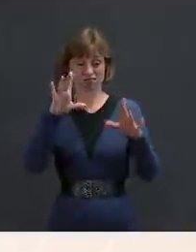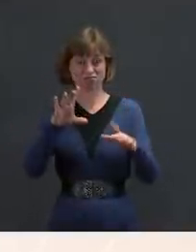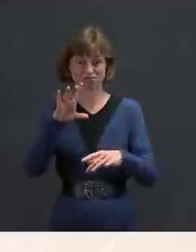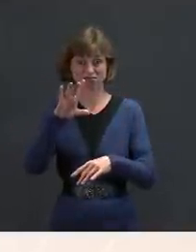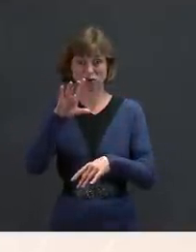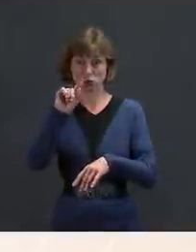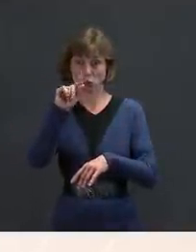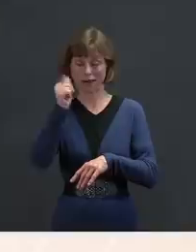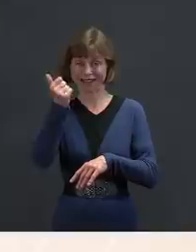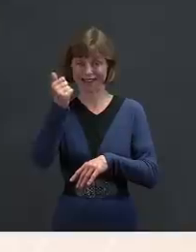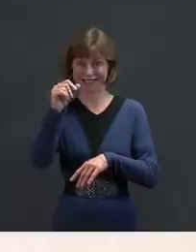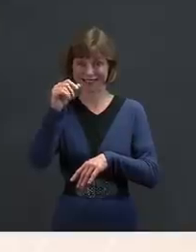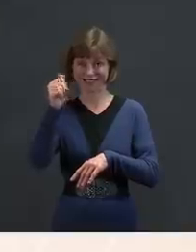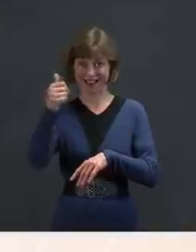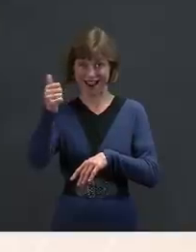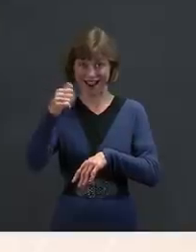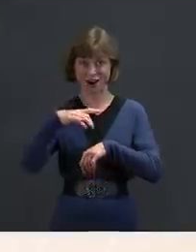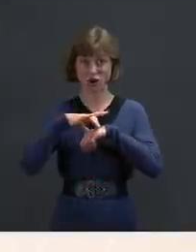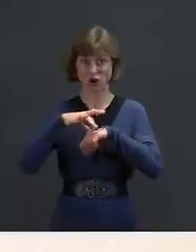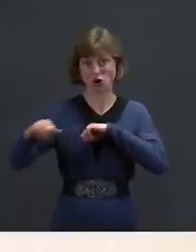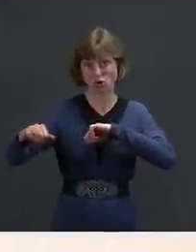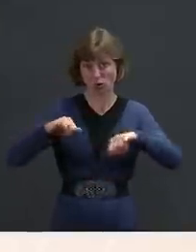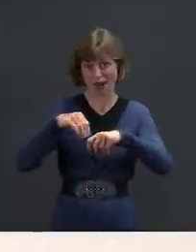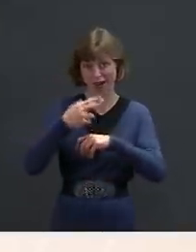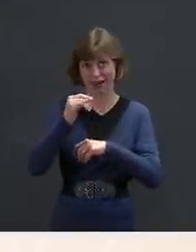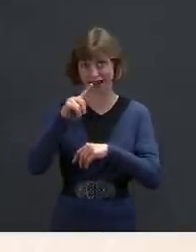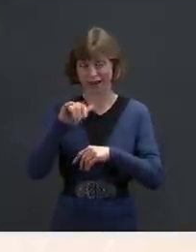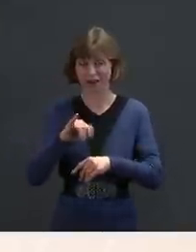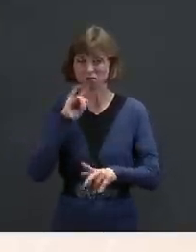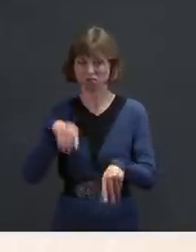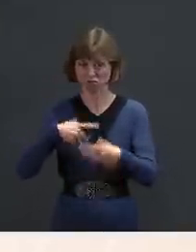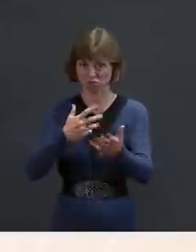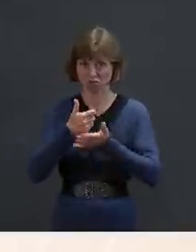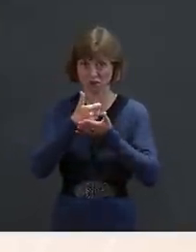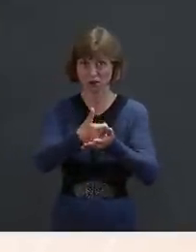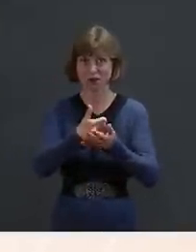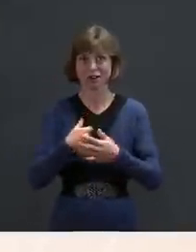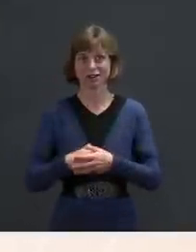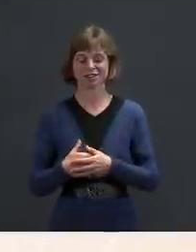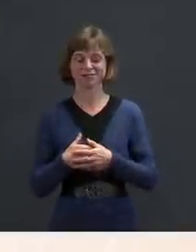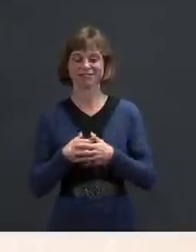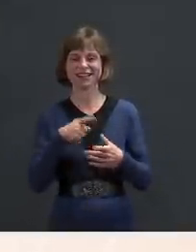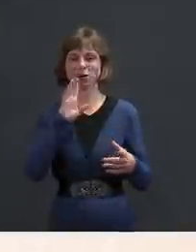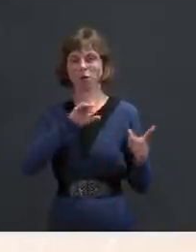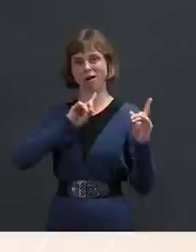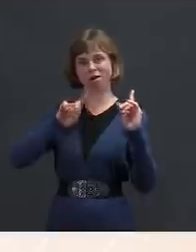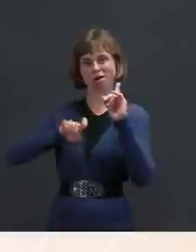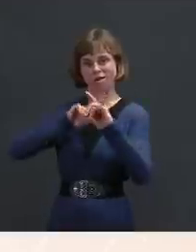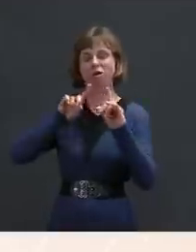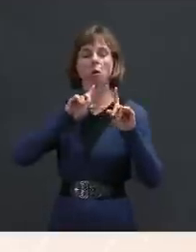He's been kind enough to offer to take some of your questions. As always, I will be the bad cop. With that, I will turn it over to you.